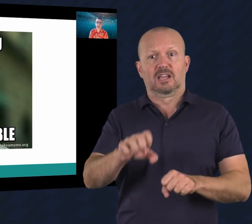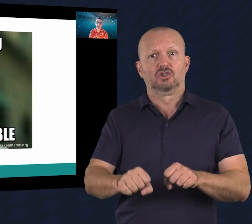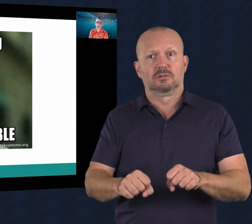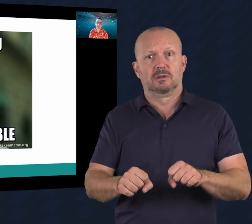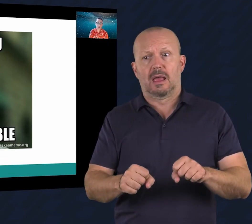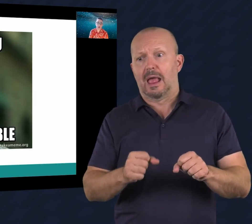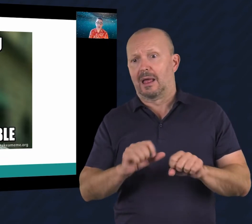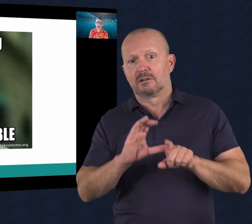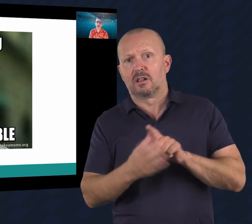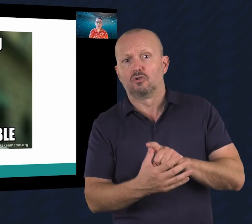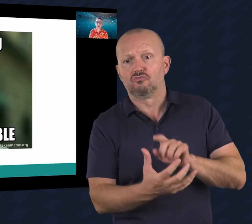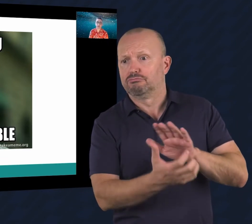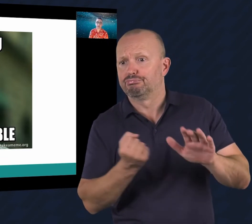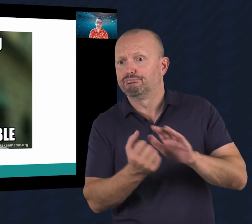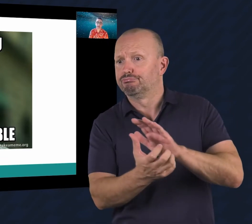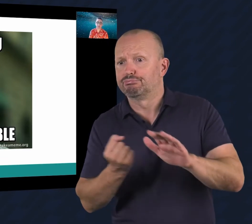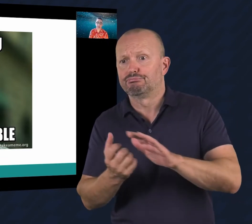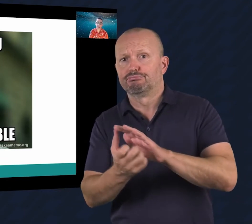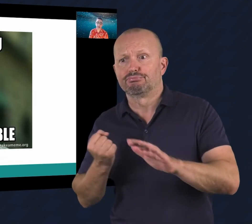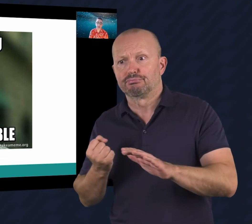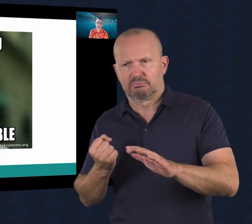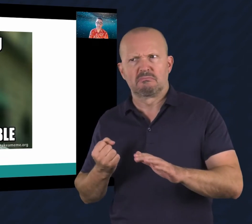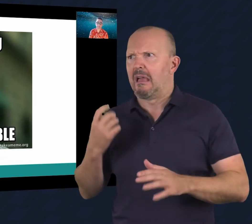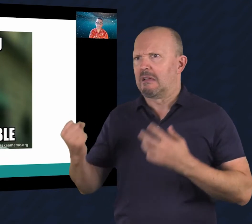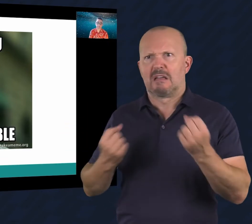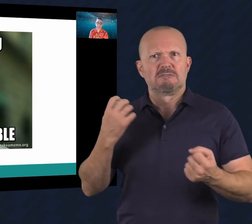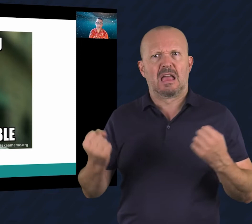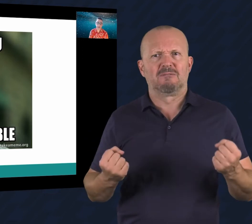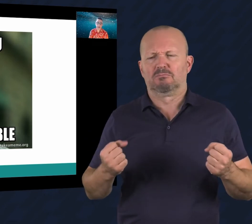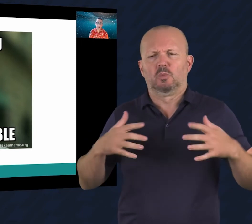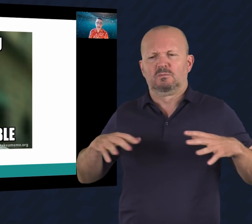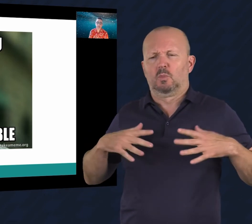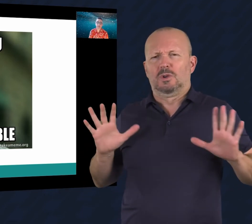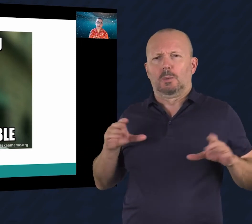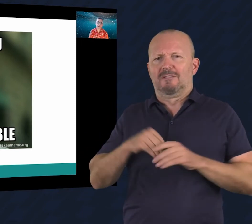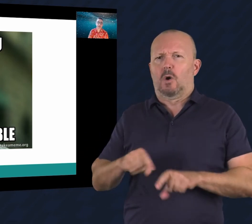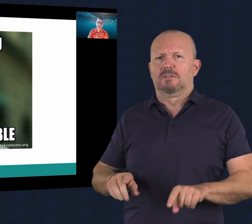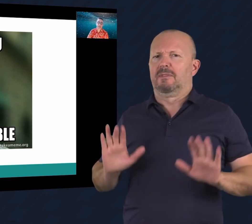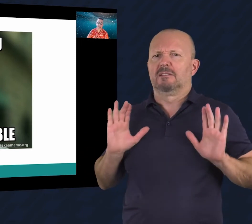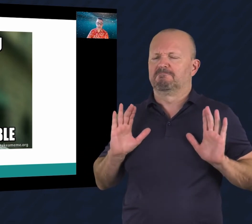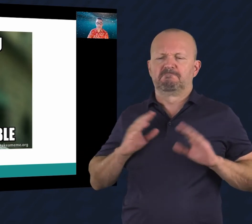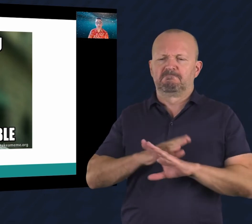and we could not and cannot be a space that enables that in any way. Each of these design decisions and approaches